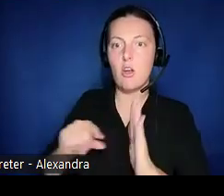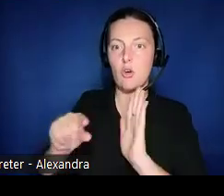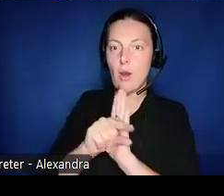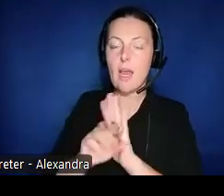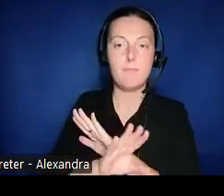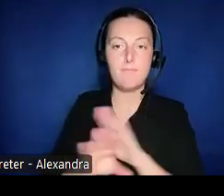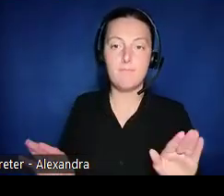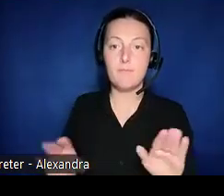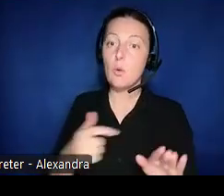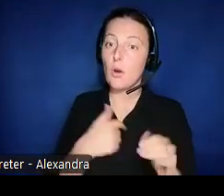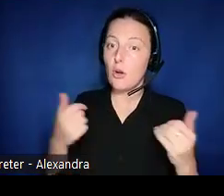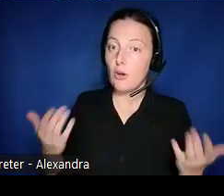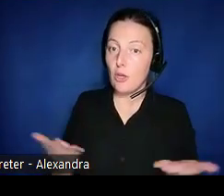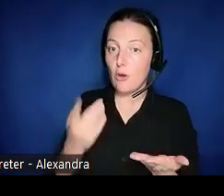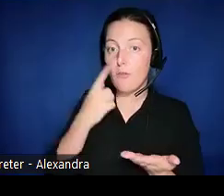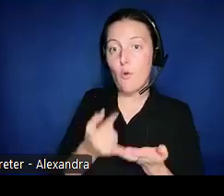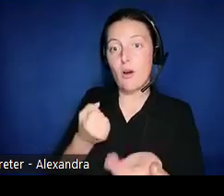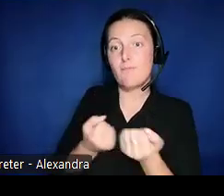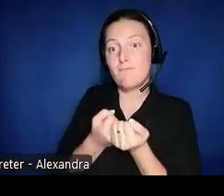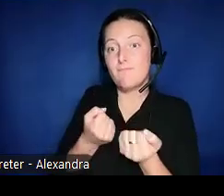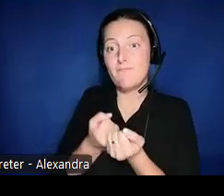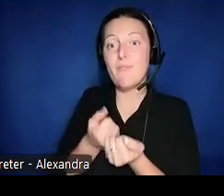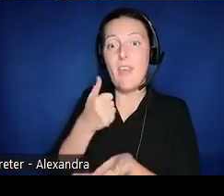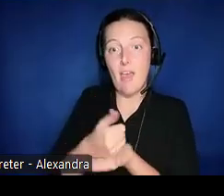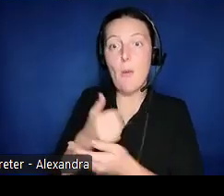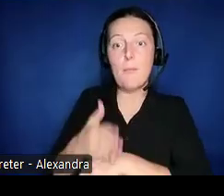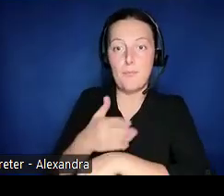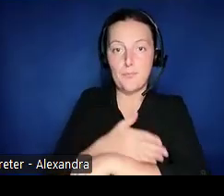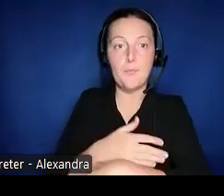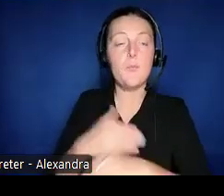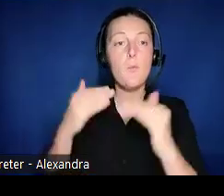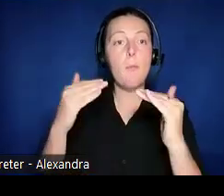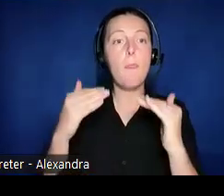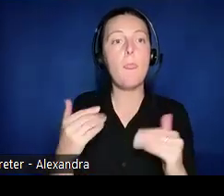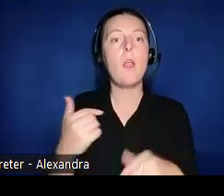We have some new improvements and changes that we want to announce on the horizon. In the last year,